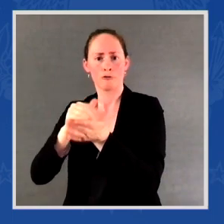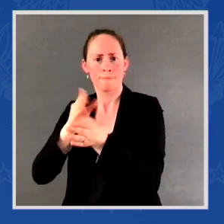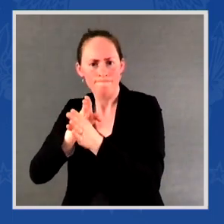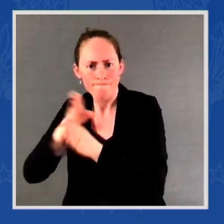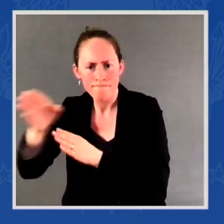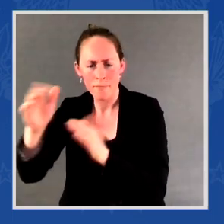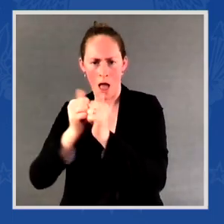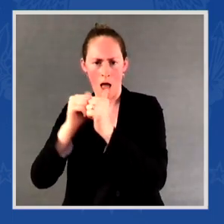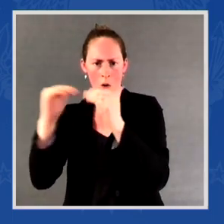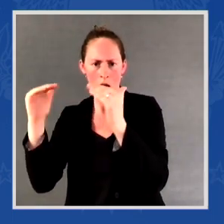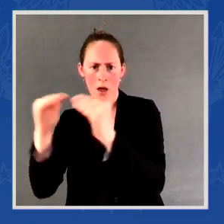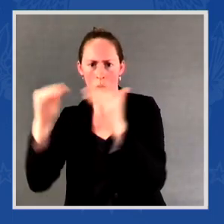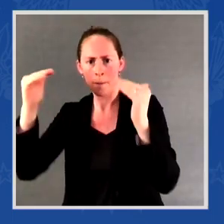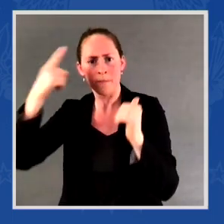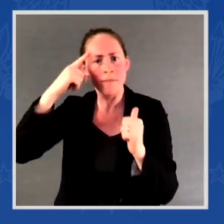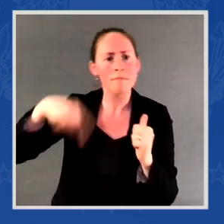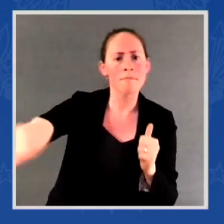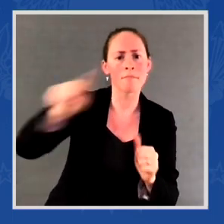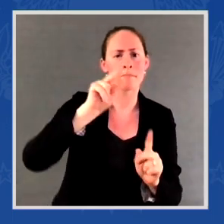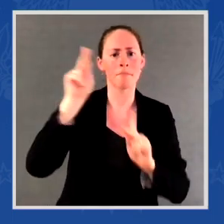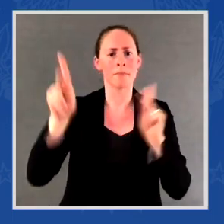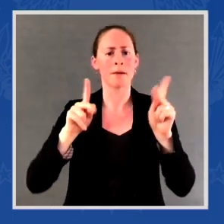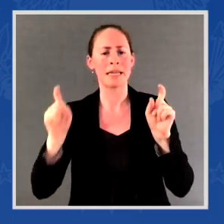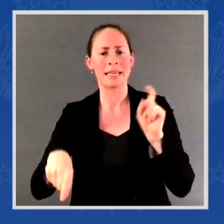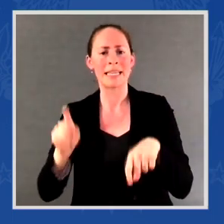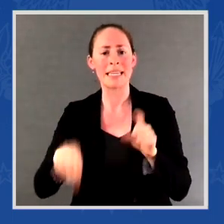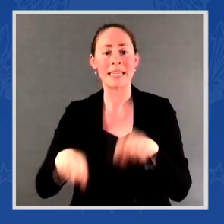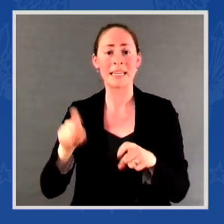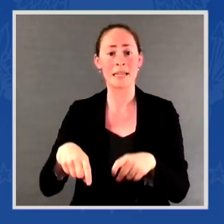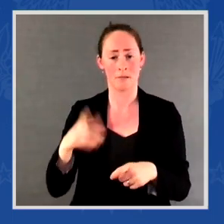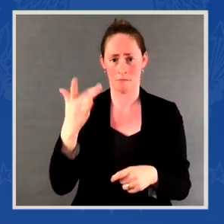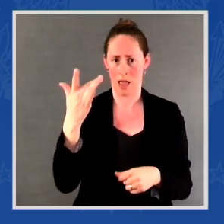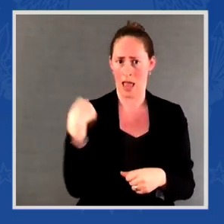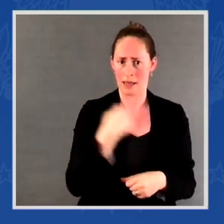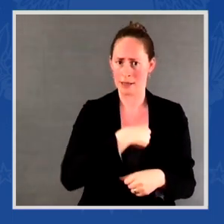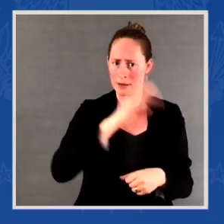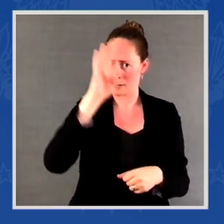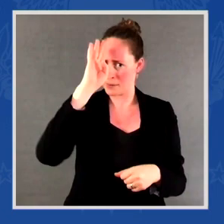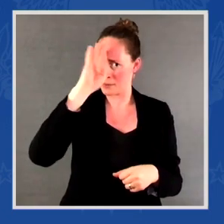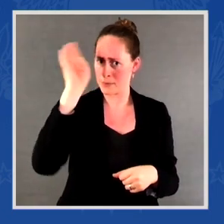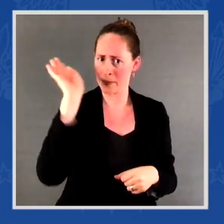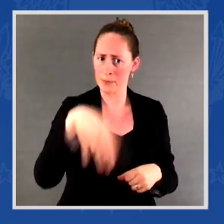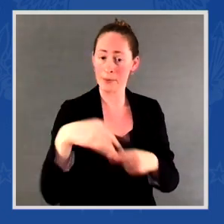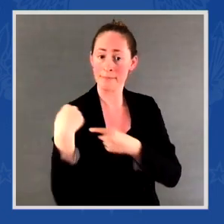There's a reason why it's been harder to get African Americans, initially, to get vaccinated: